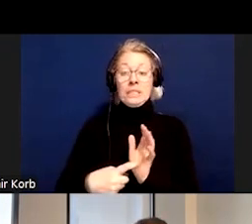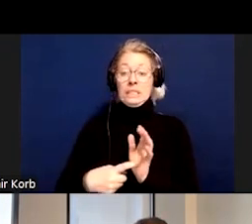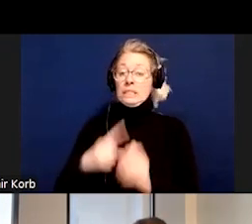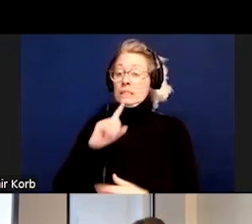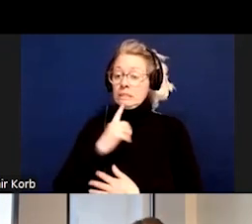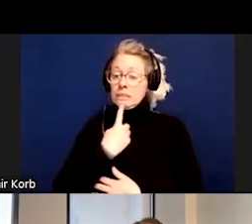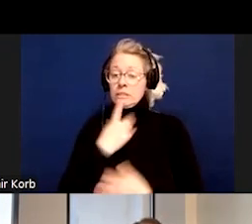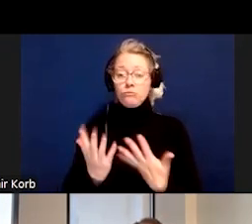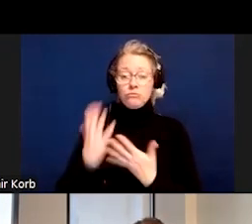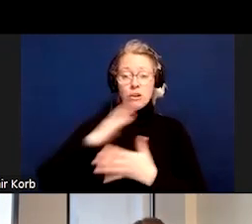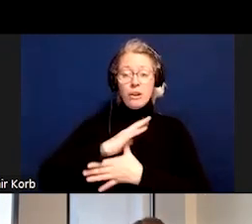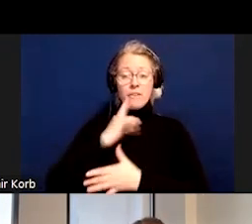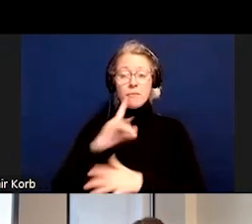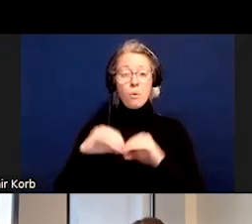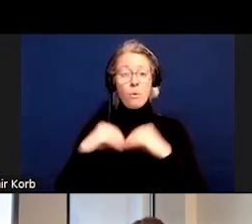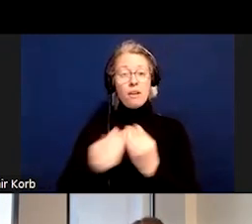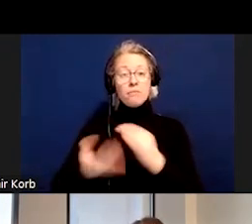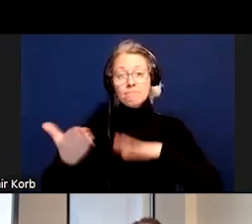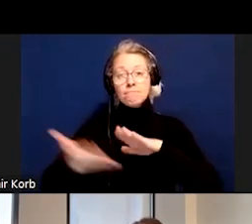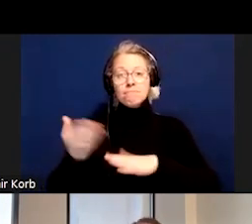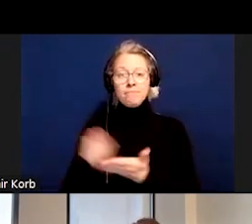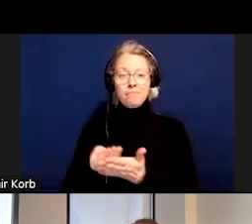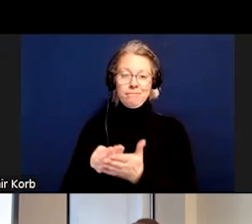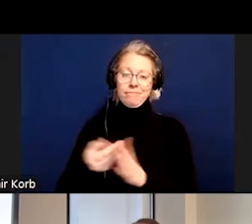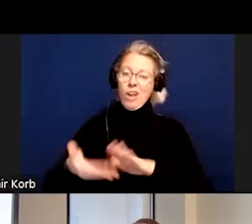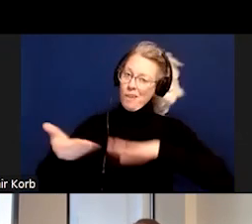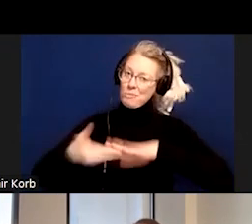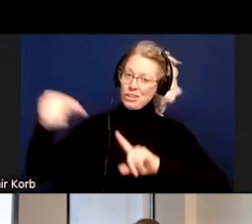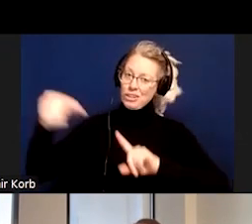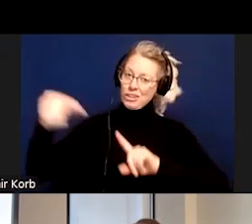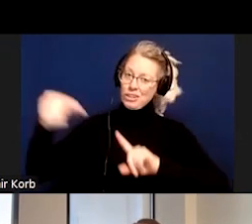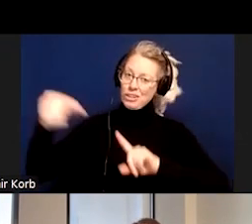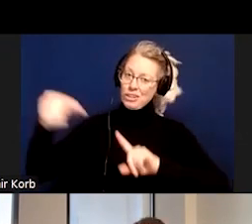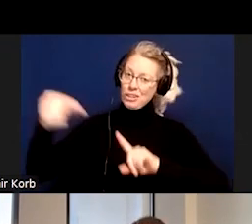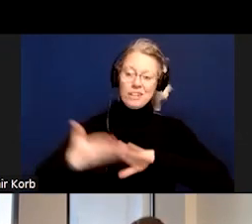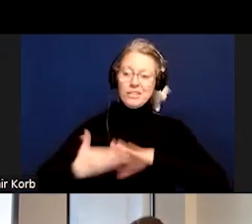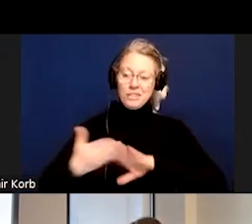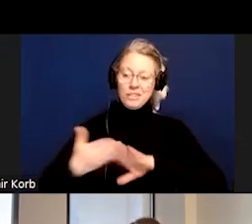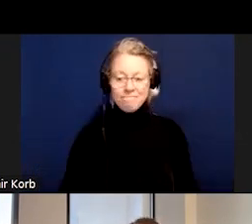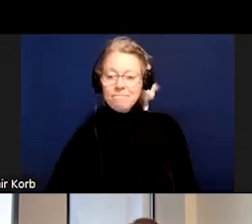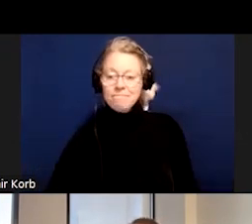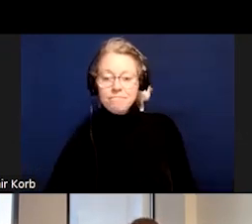priority for organizational funding is operational funding. We hear that from the community every